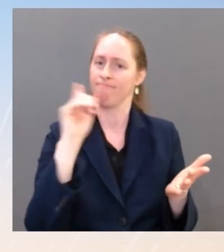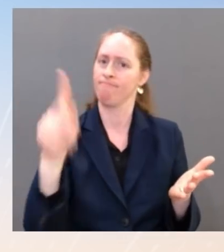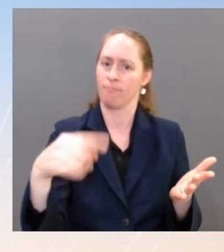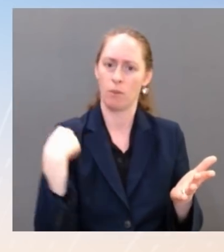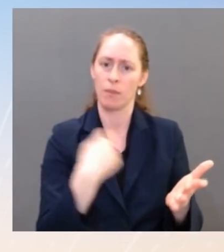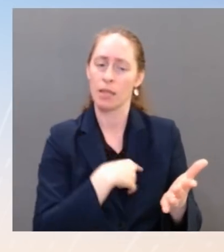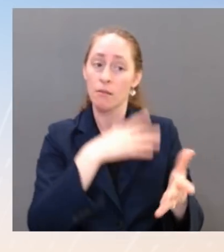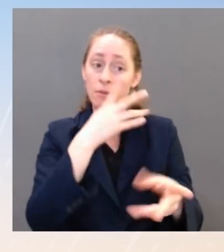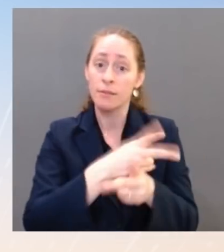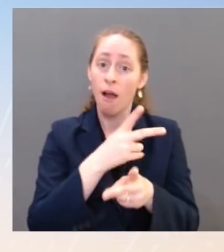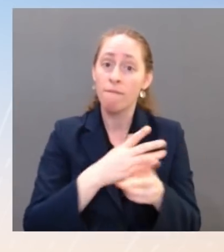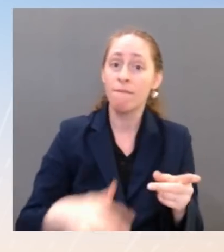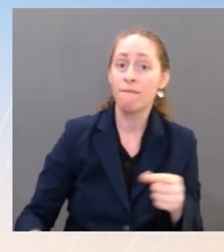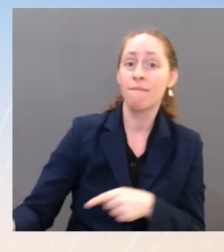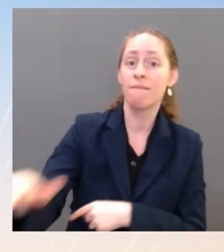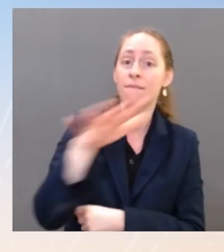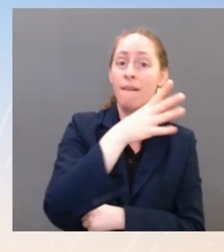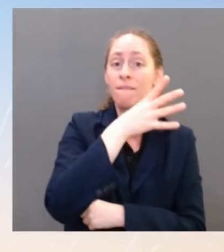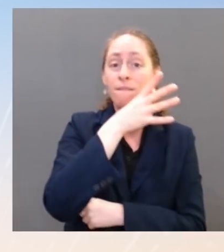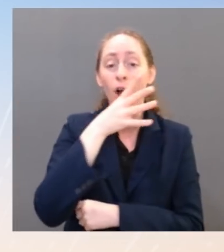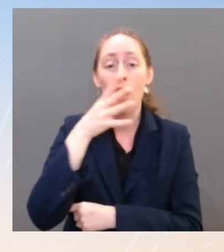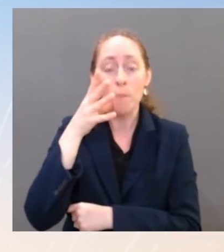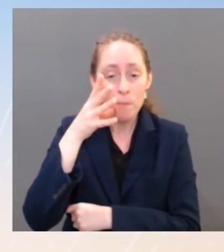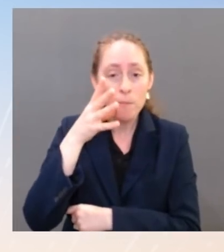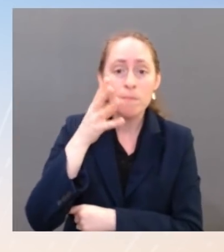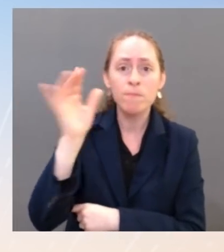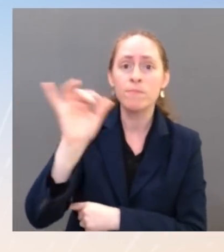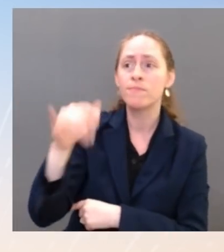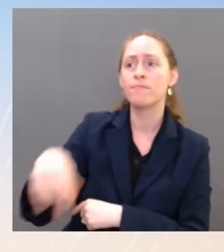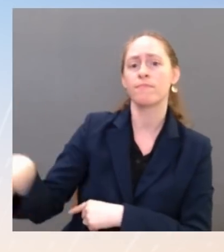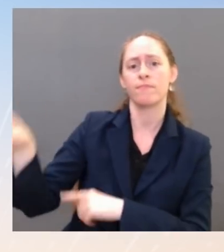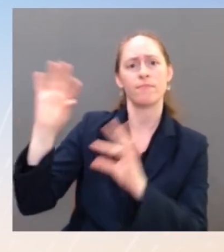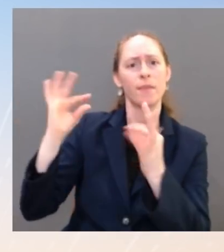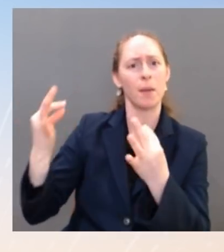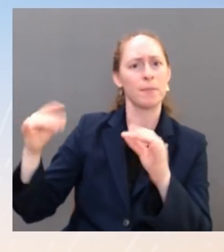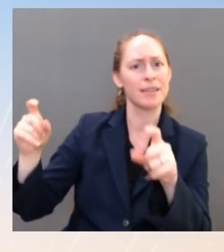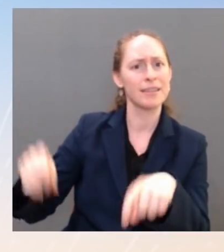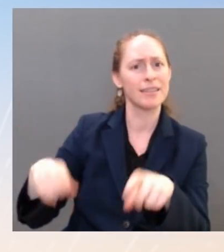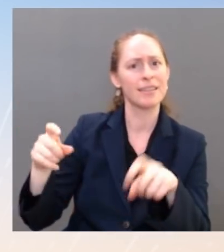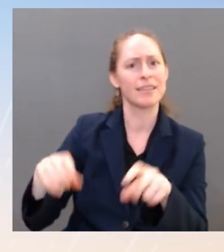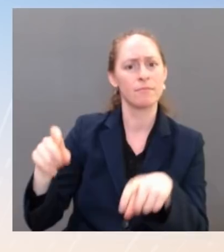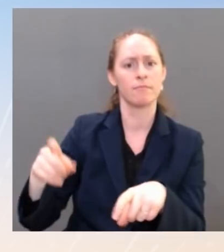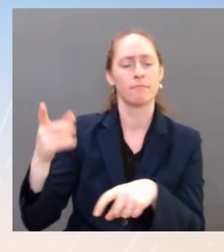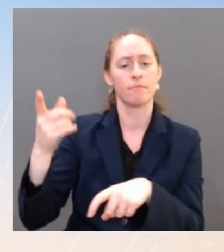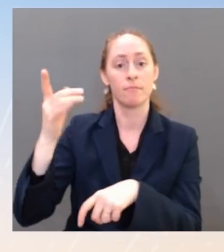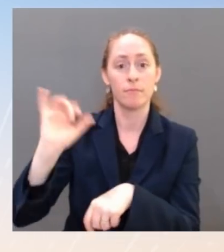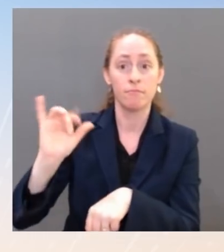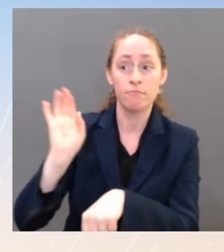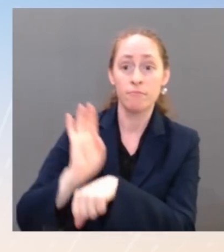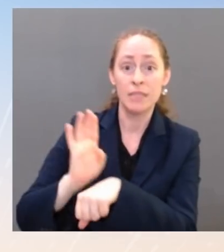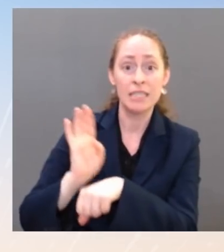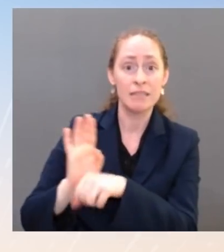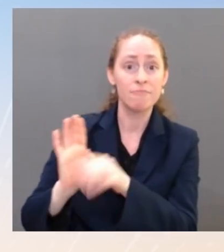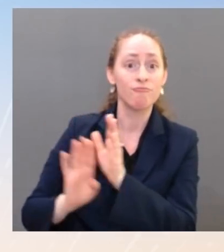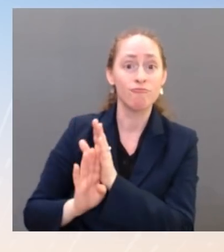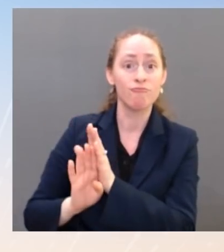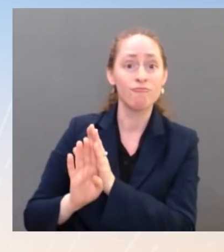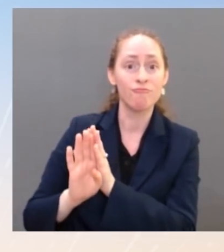Agricultural businesses can thrive as we all deal with the worsening drought conditions, particularly across the West.